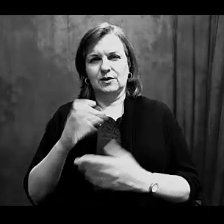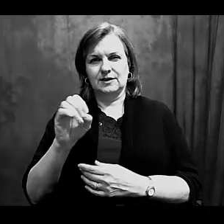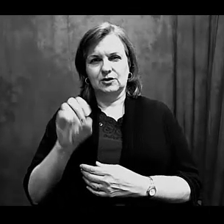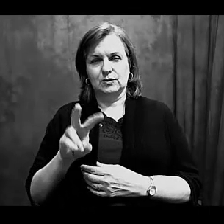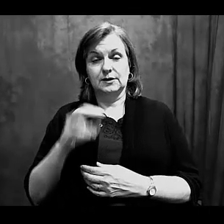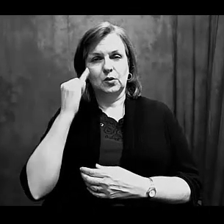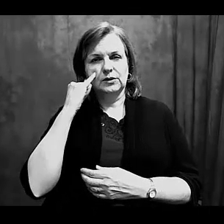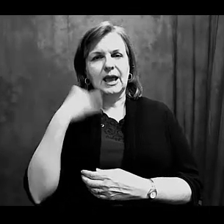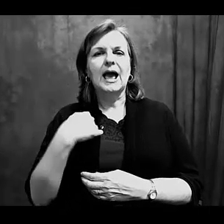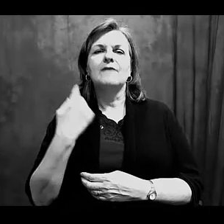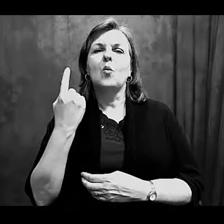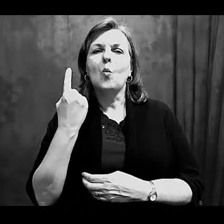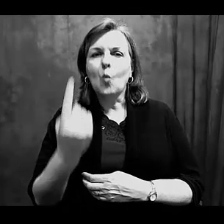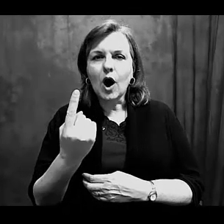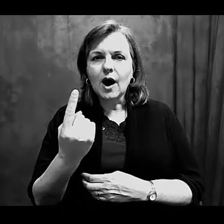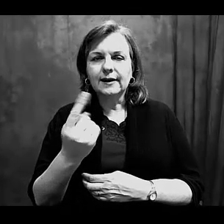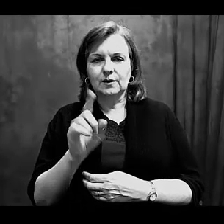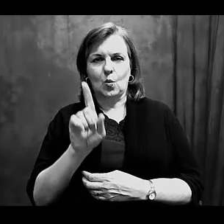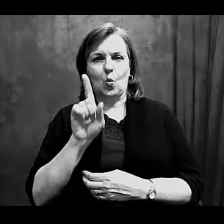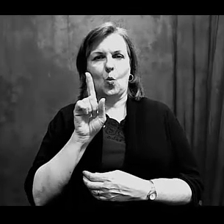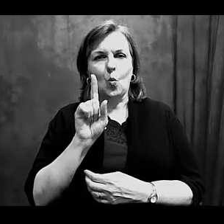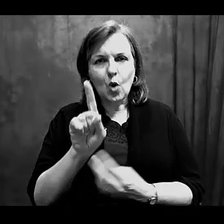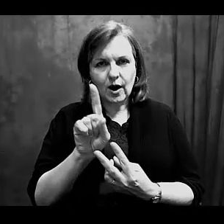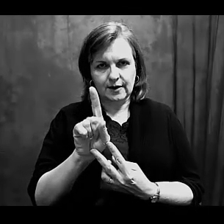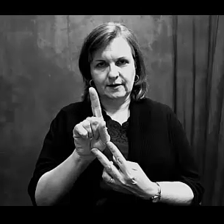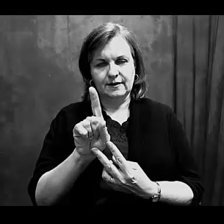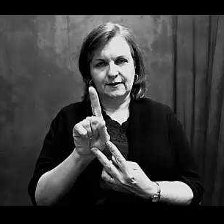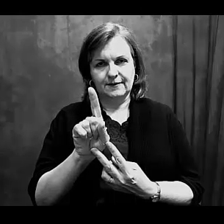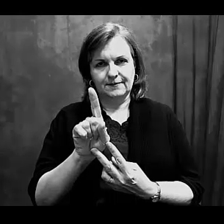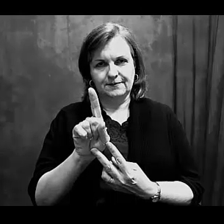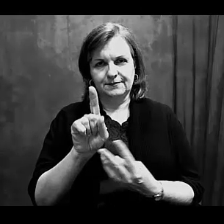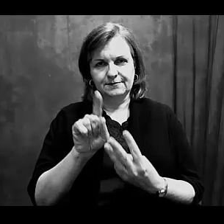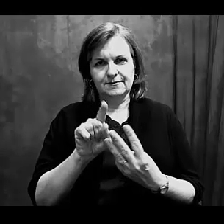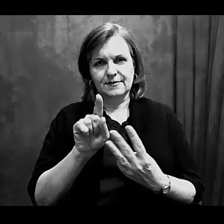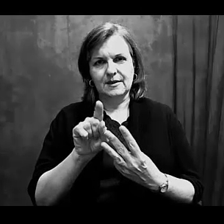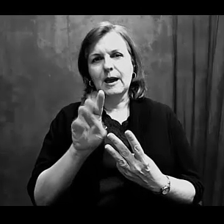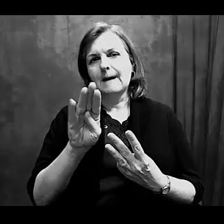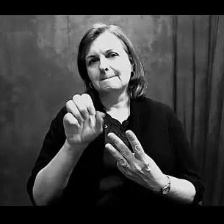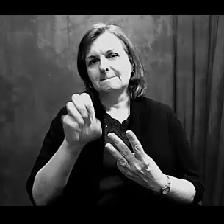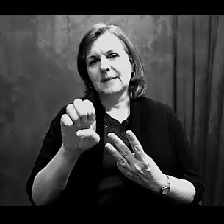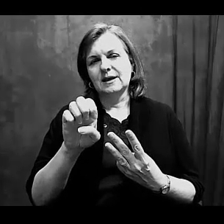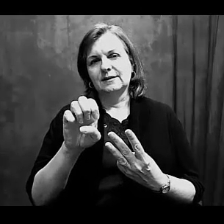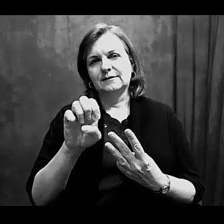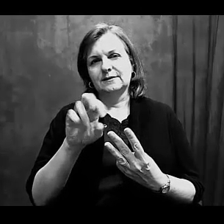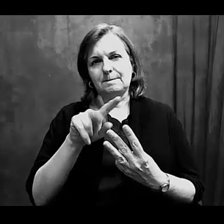if you have a single ONE, just ONE